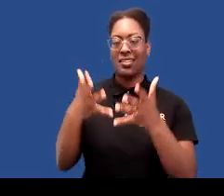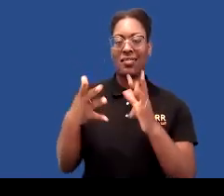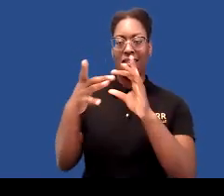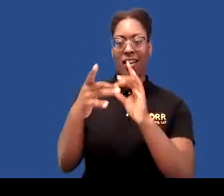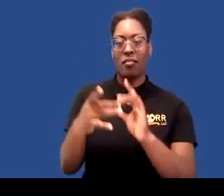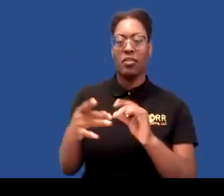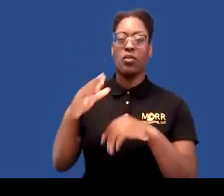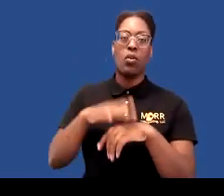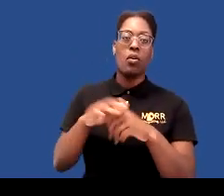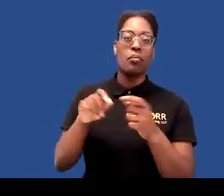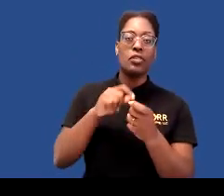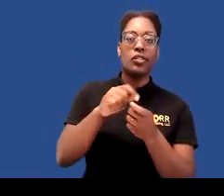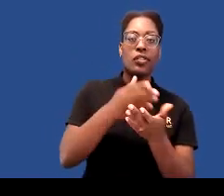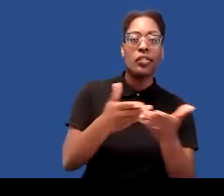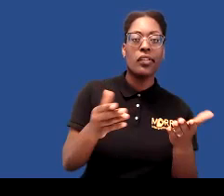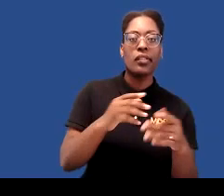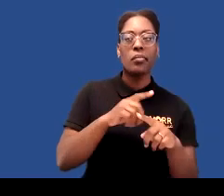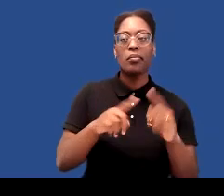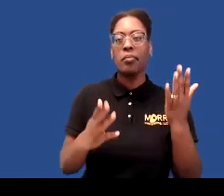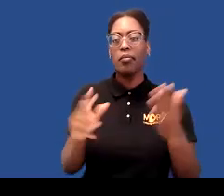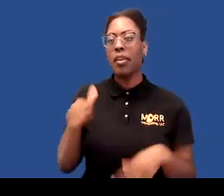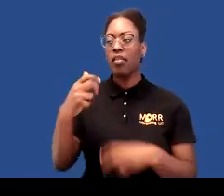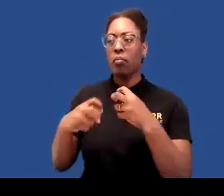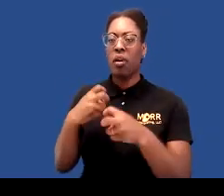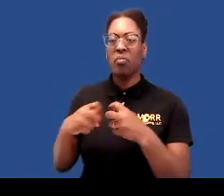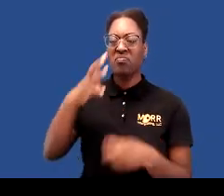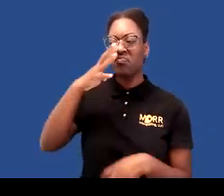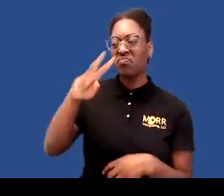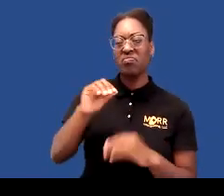and not others and how they leave comments in the first place.